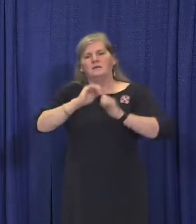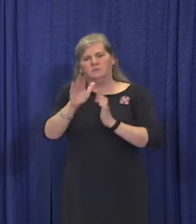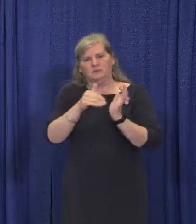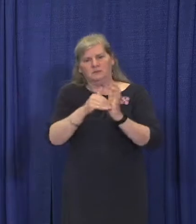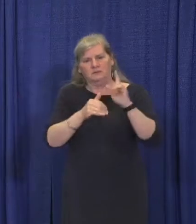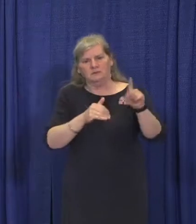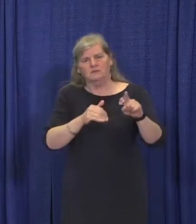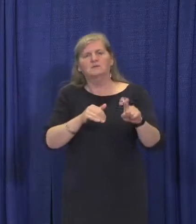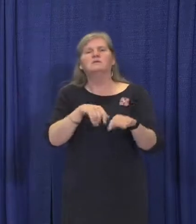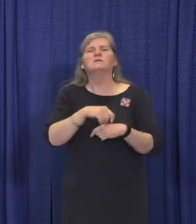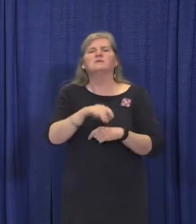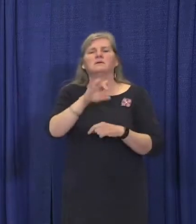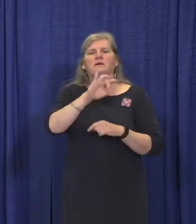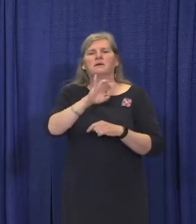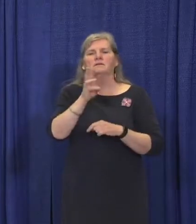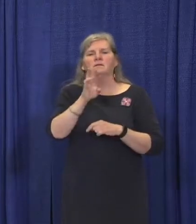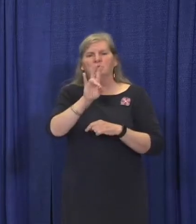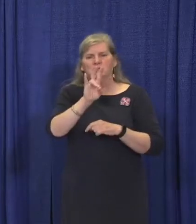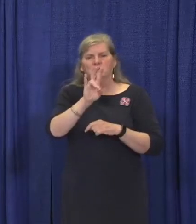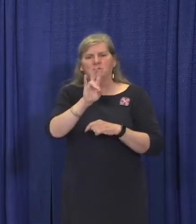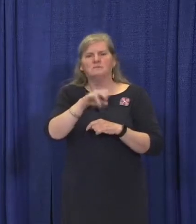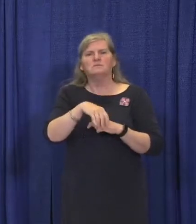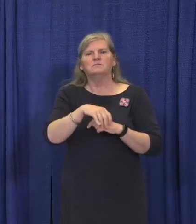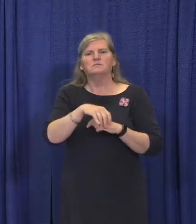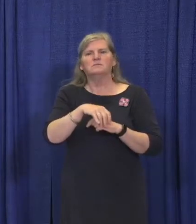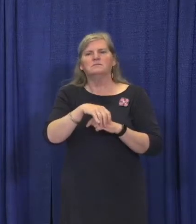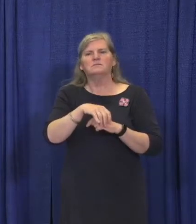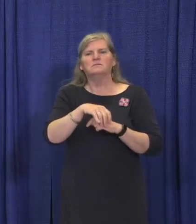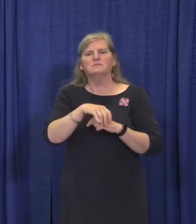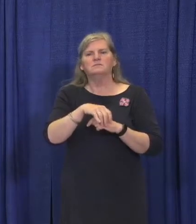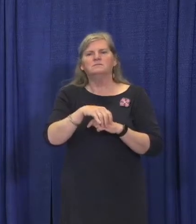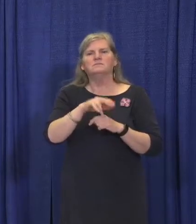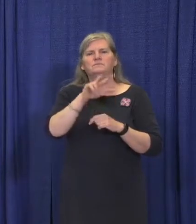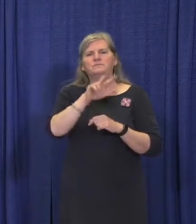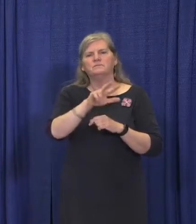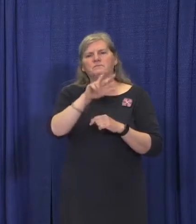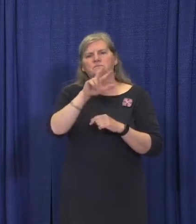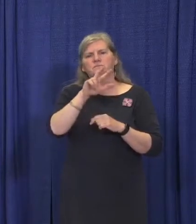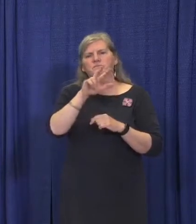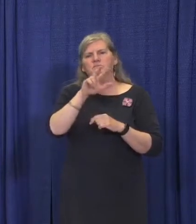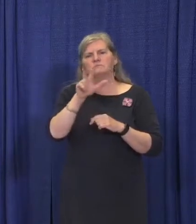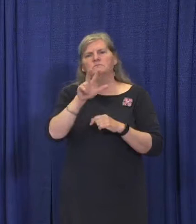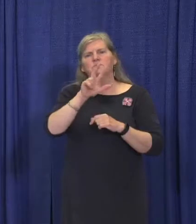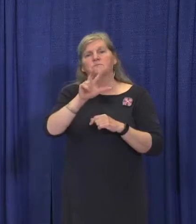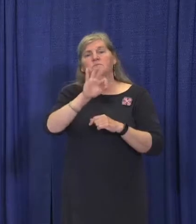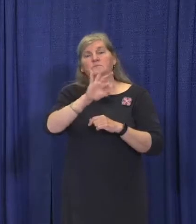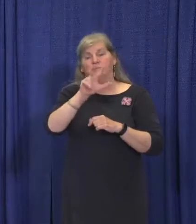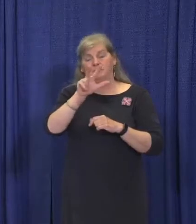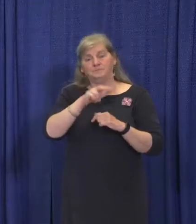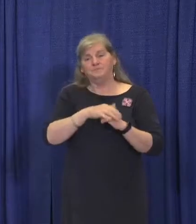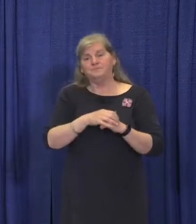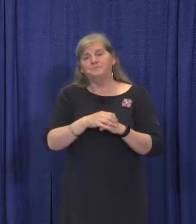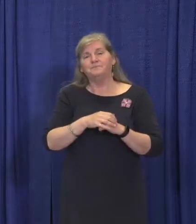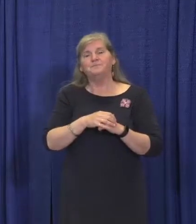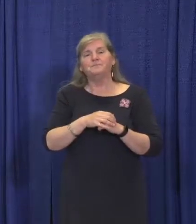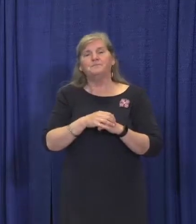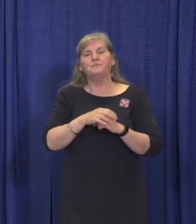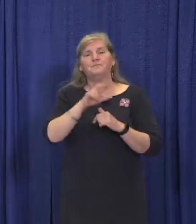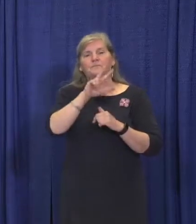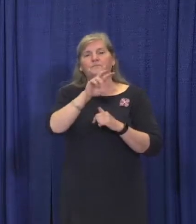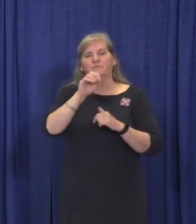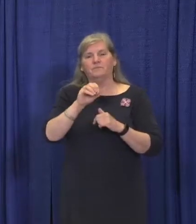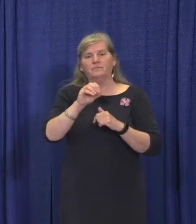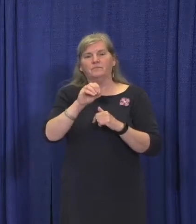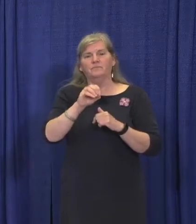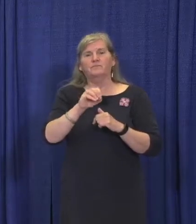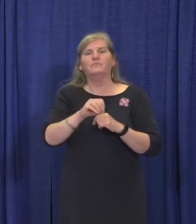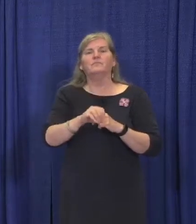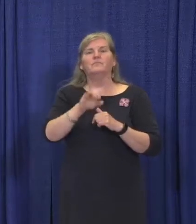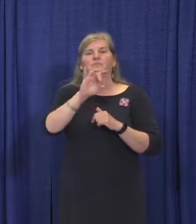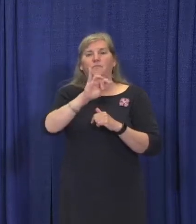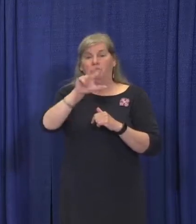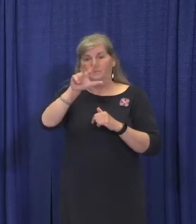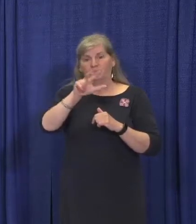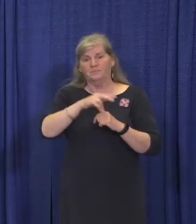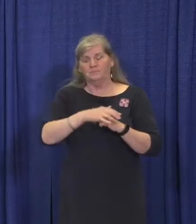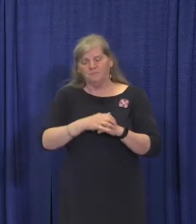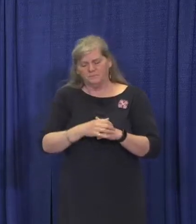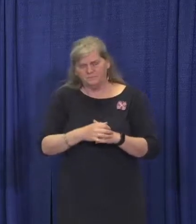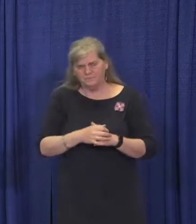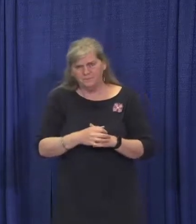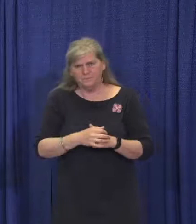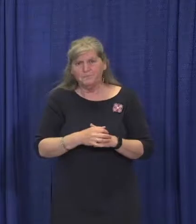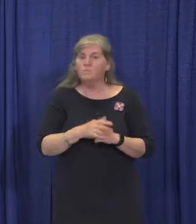centre at 867 -- (867)393-3083.